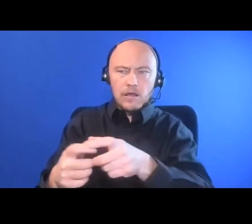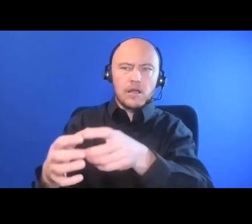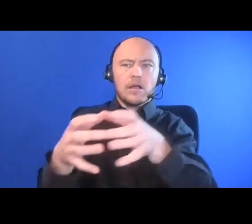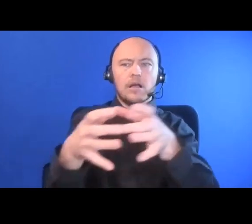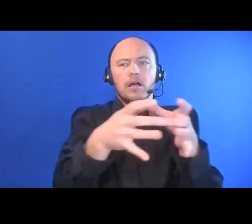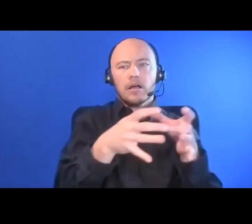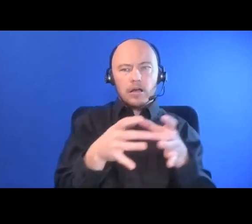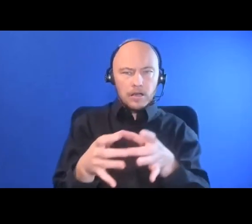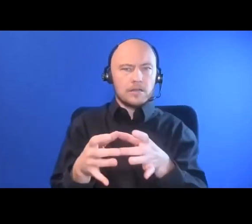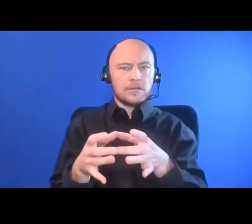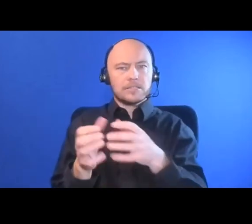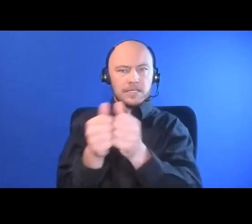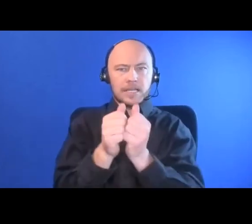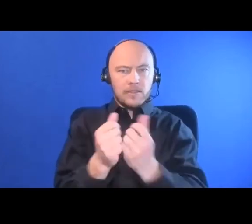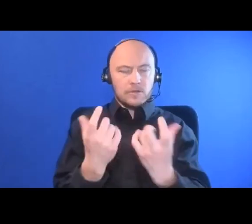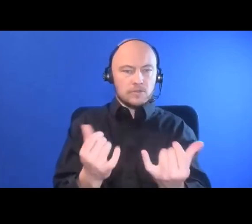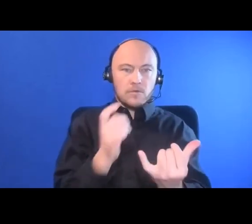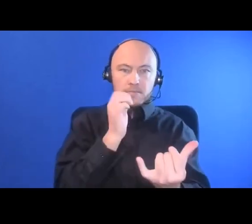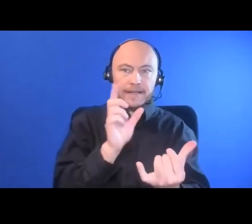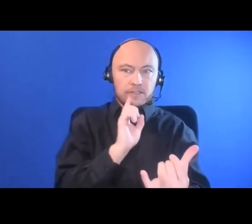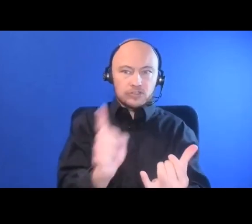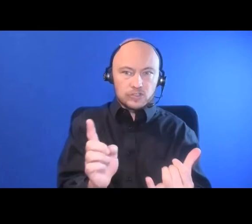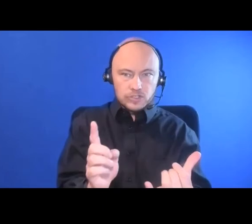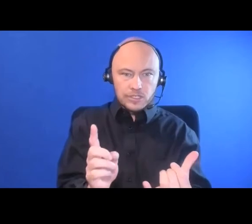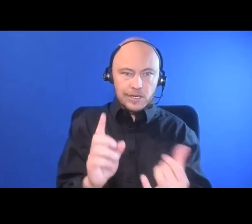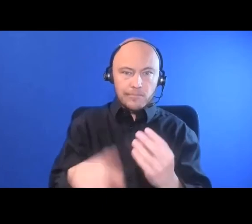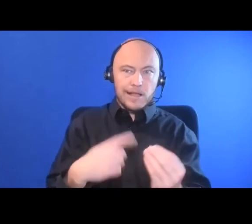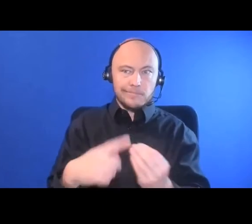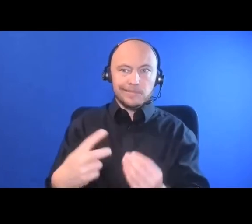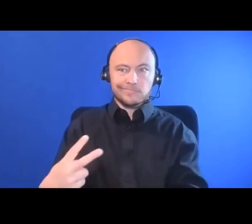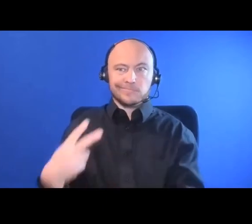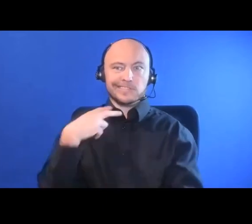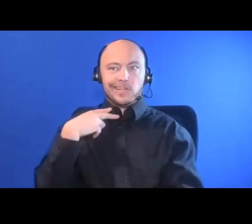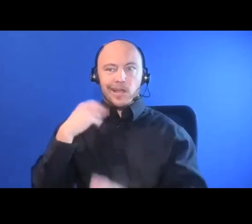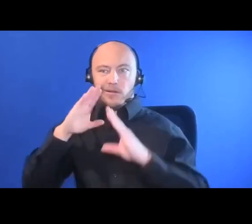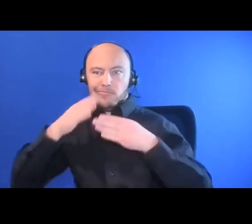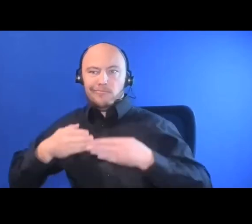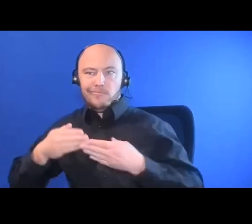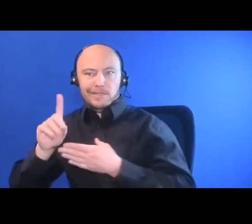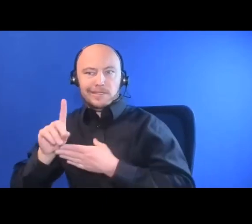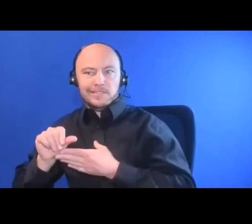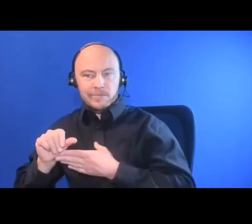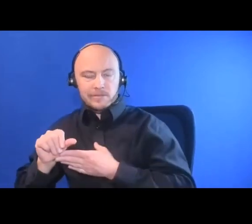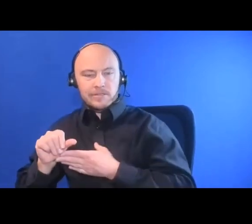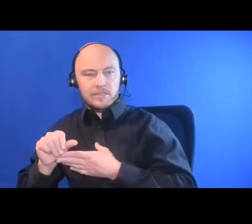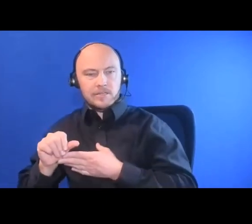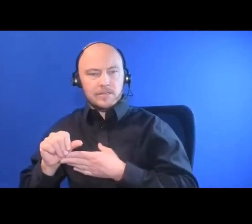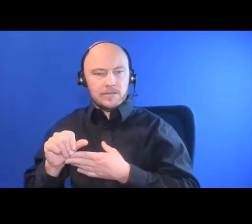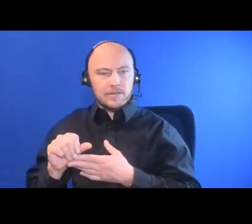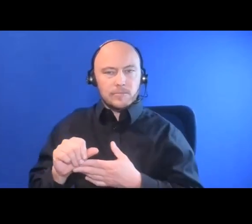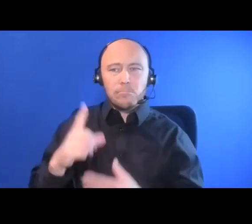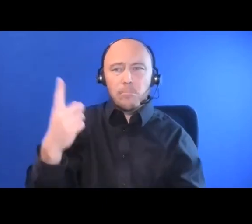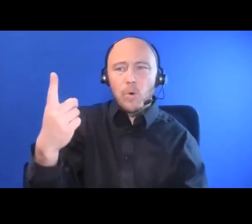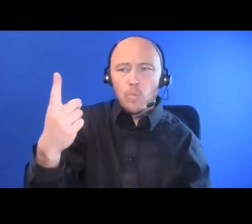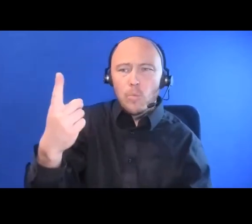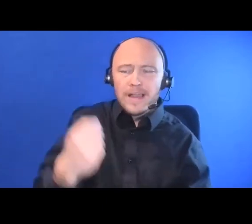So, I don't know if it's about being pigeonholed or just saying, "Come on, this is one in five people in America."